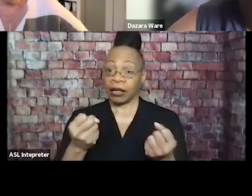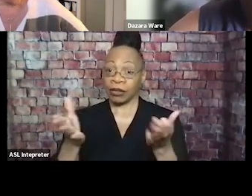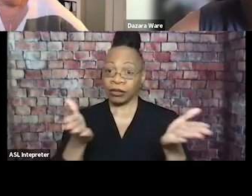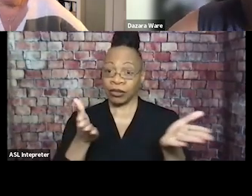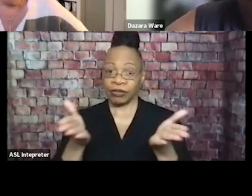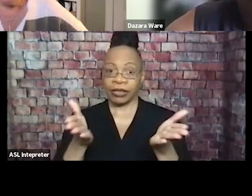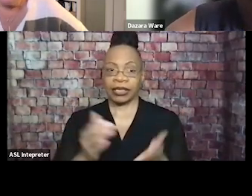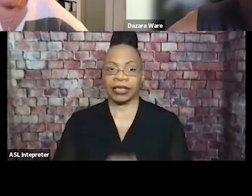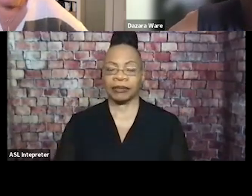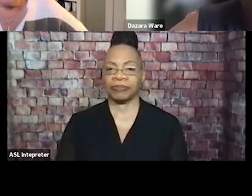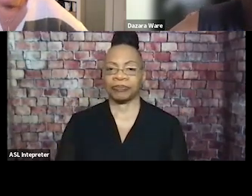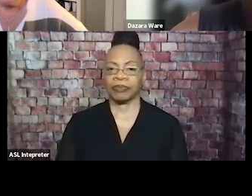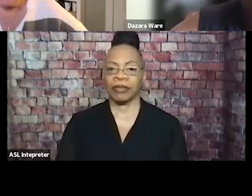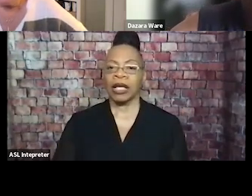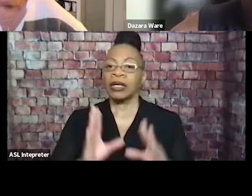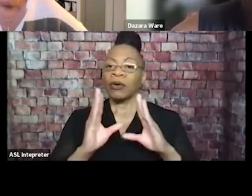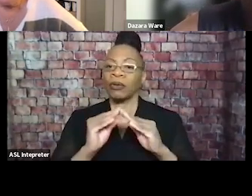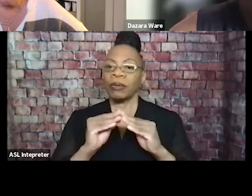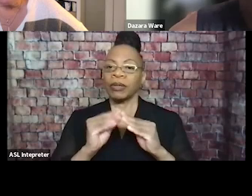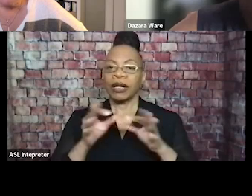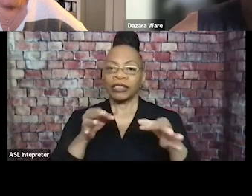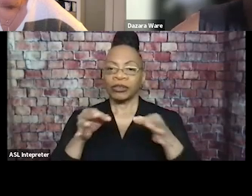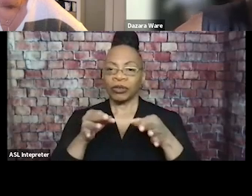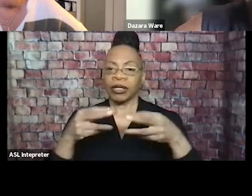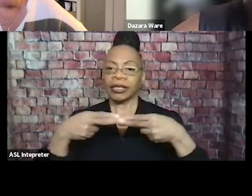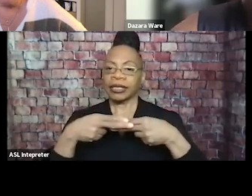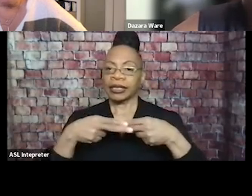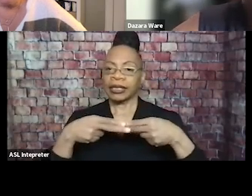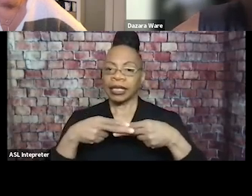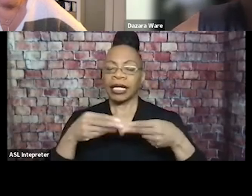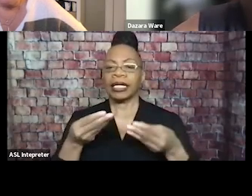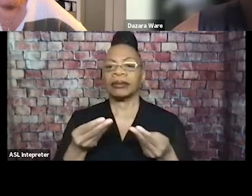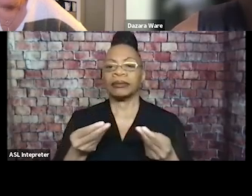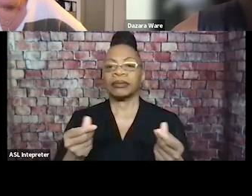So some webinar instructions. The slides and materials for today are available on the SOAR website